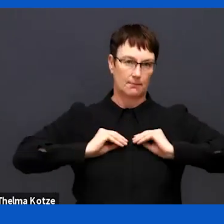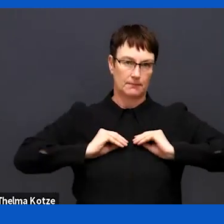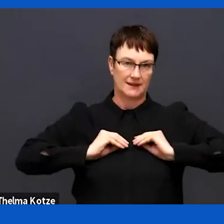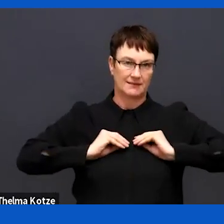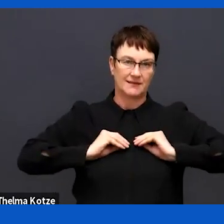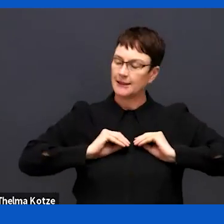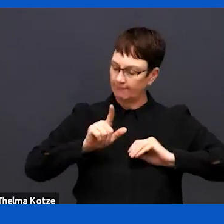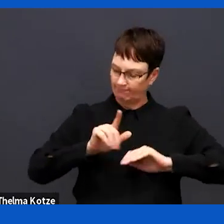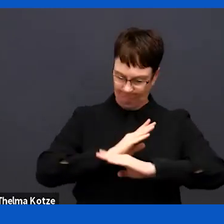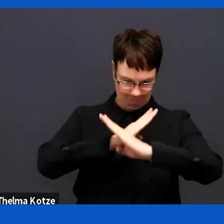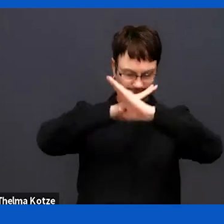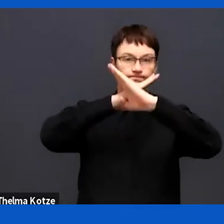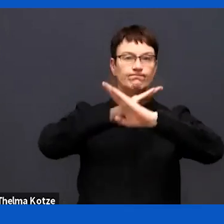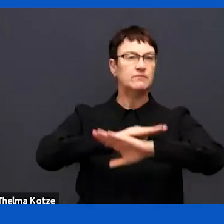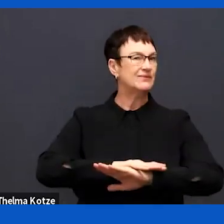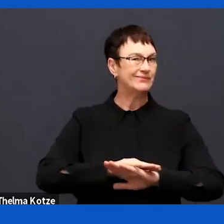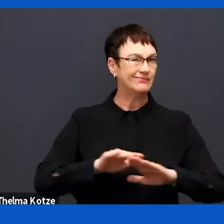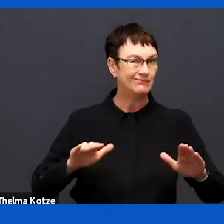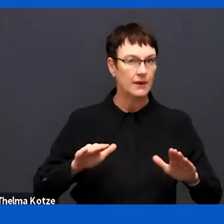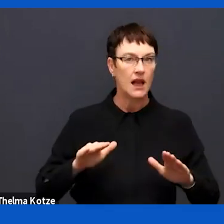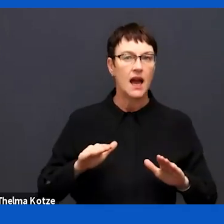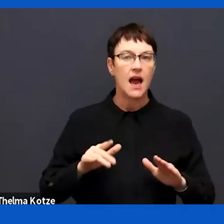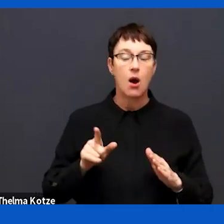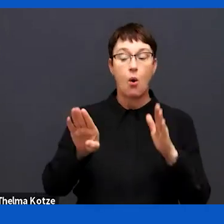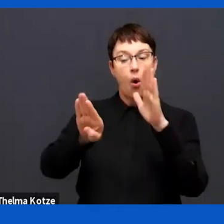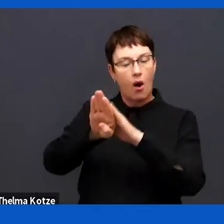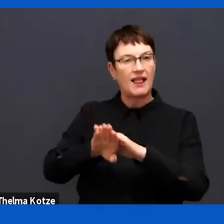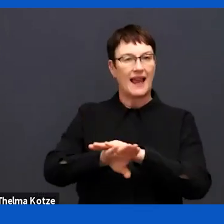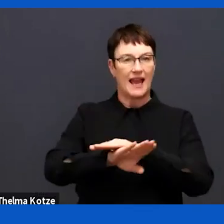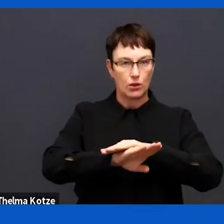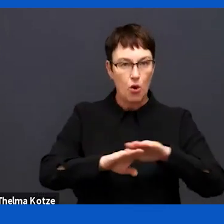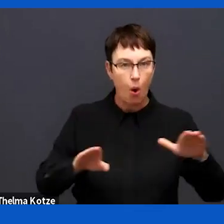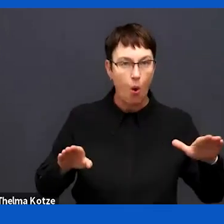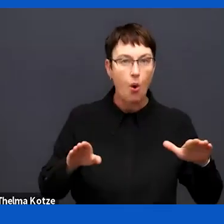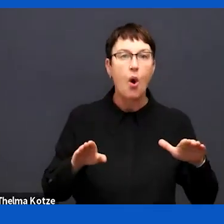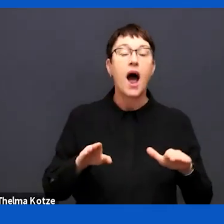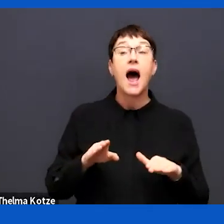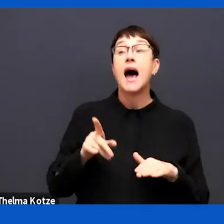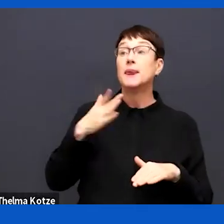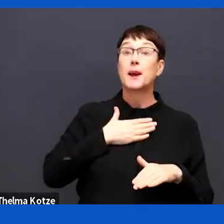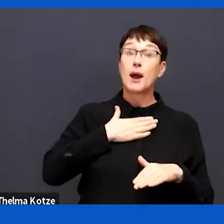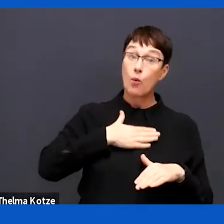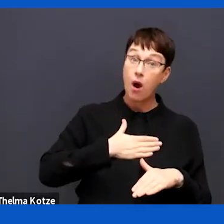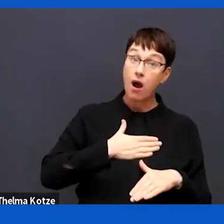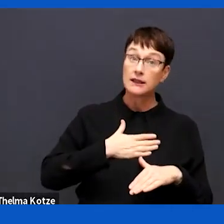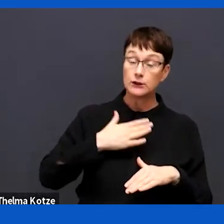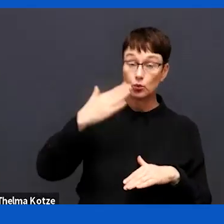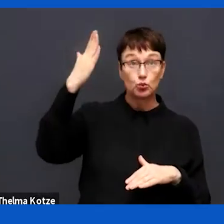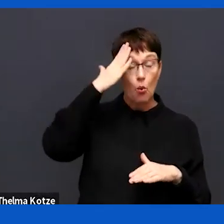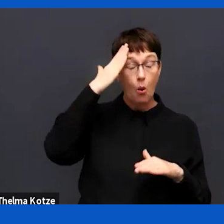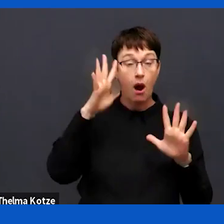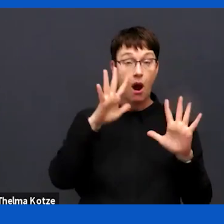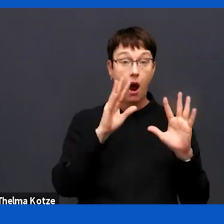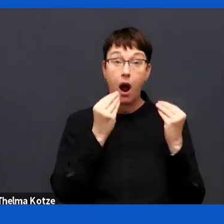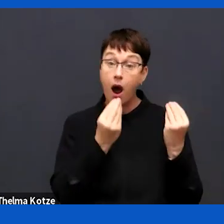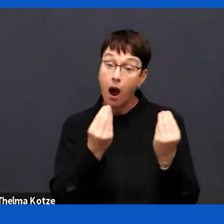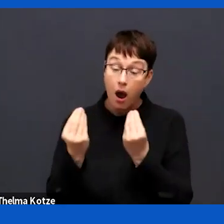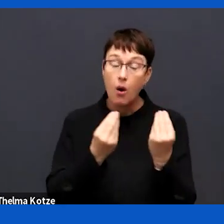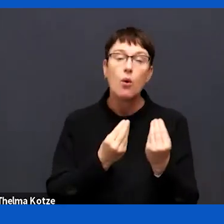whether that solution might be a good solution. But not to accept automatically. And in my view,